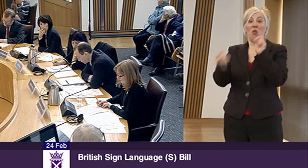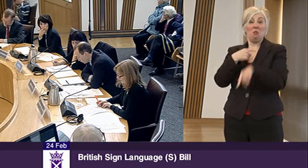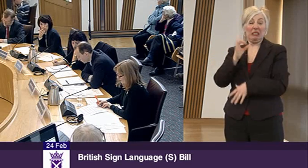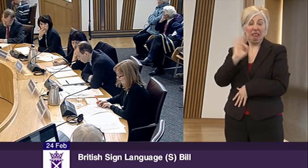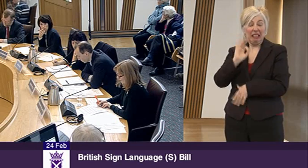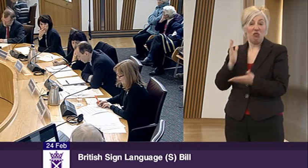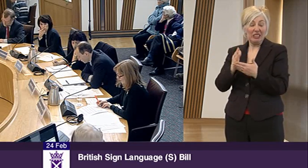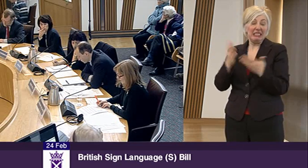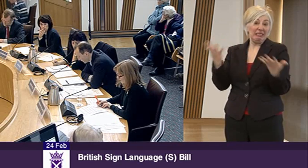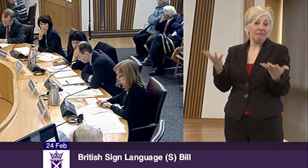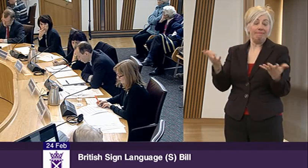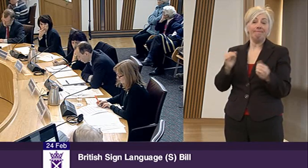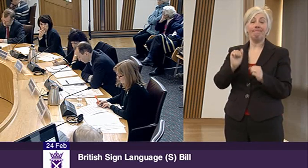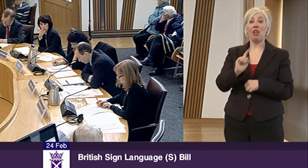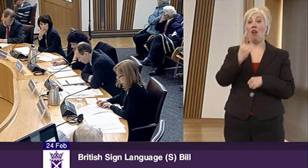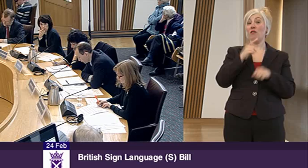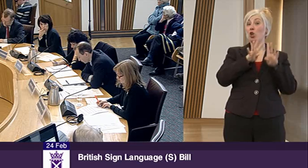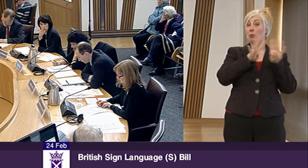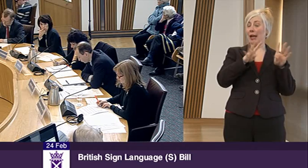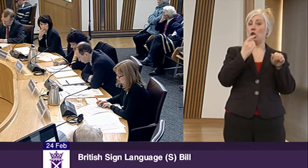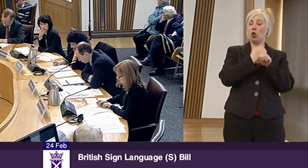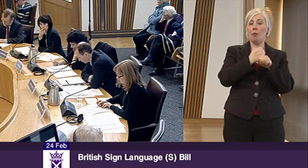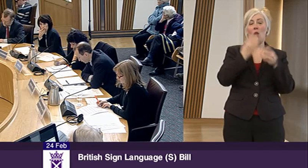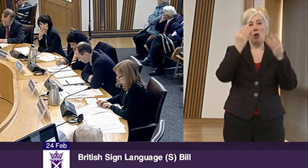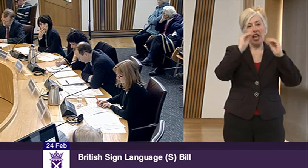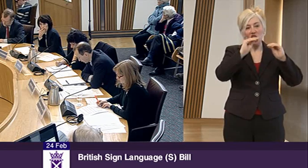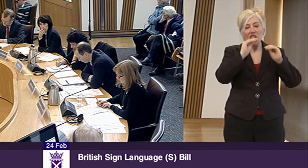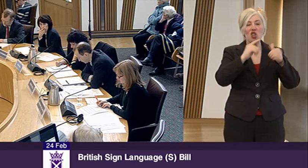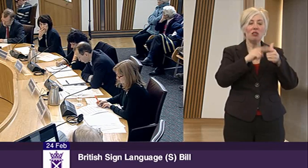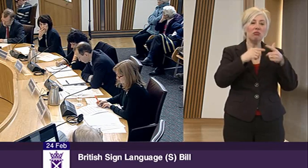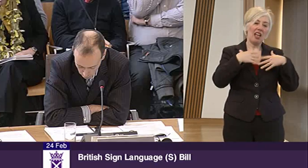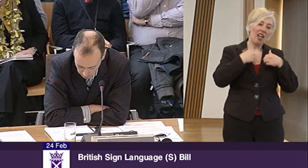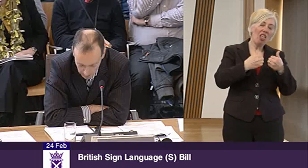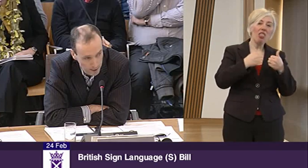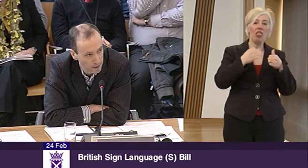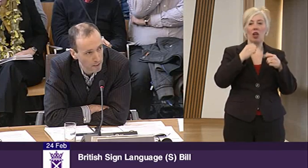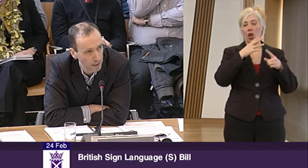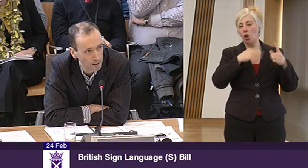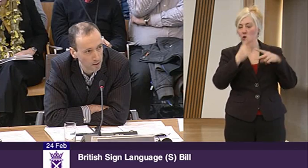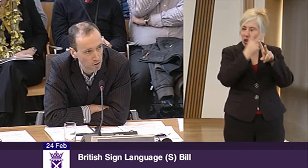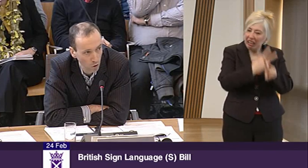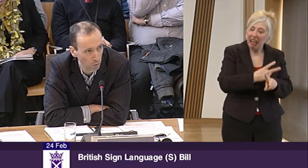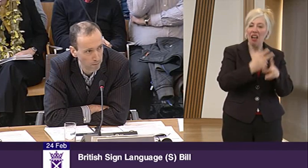answer to it. The previous panel talked about education, health, social care, leisure, employment